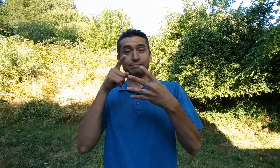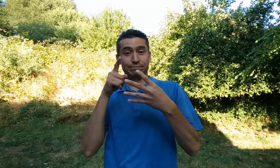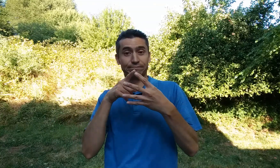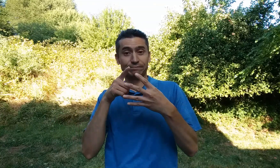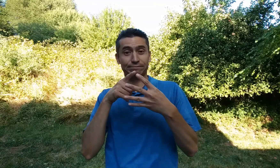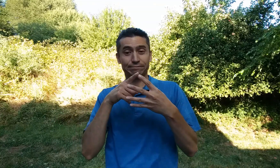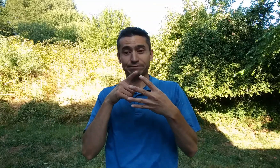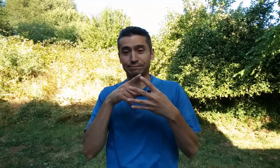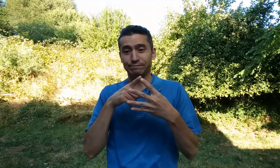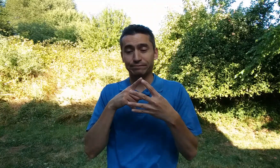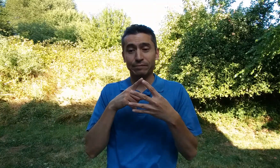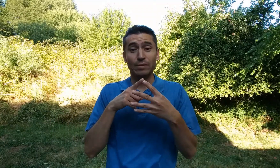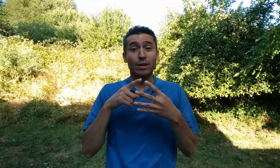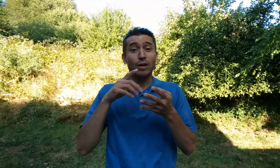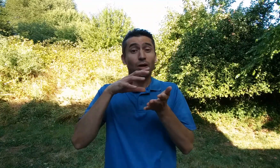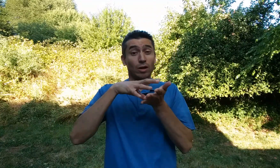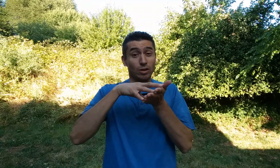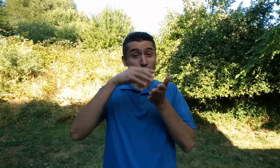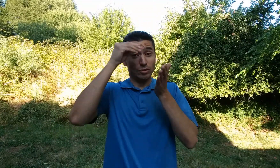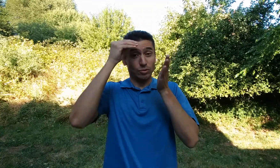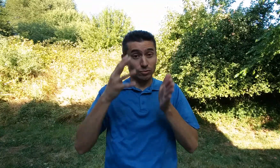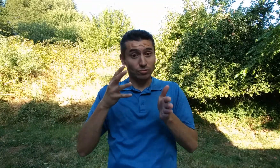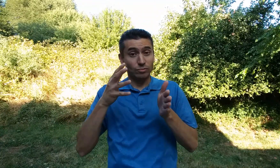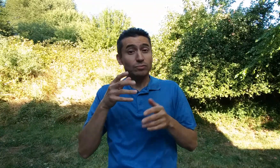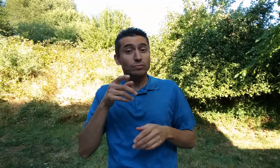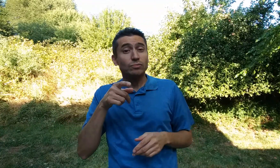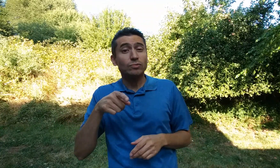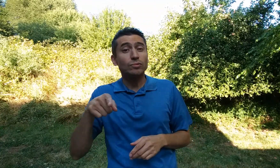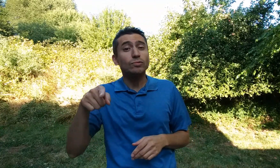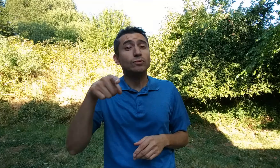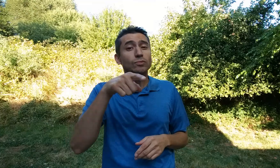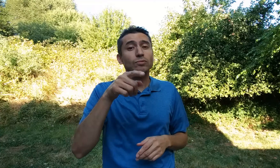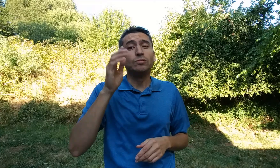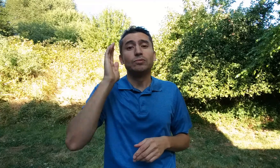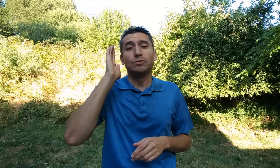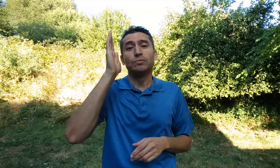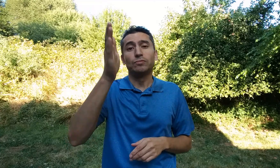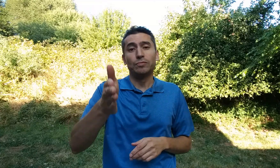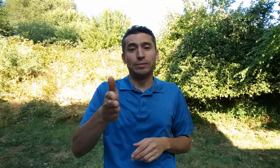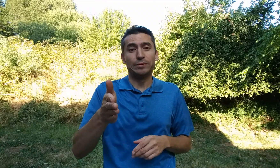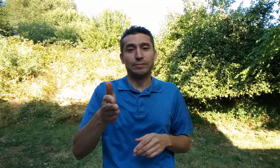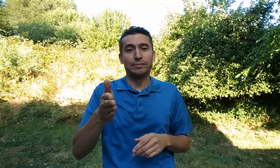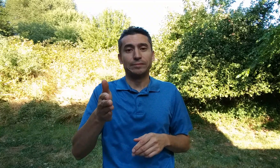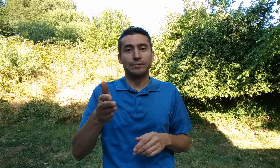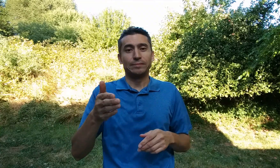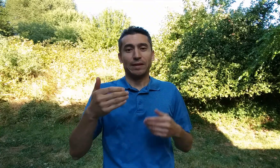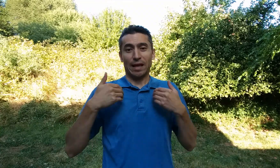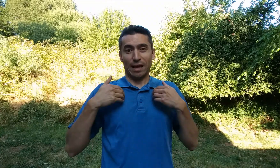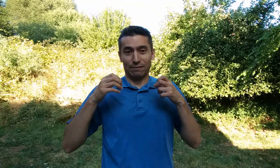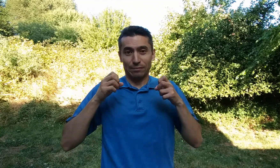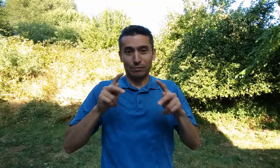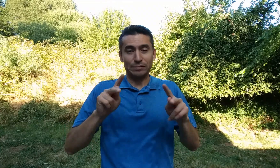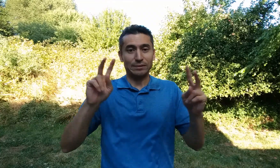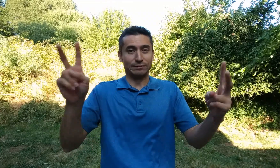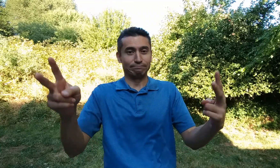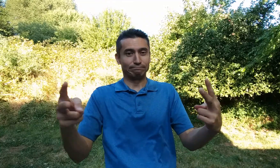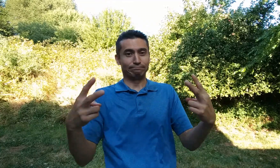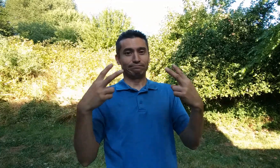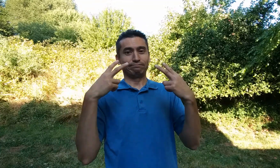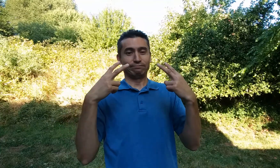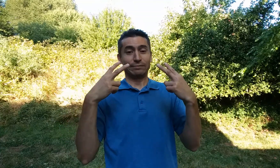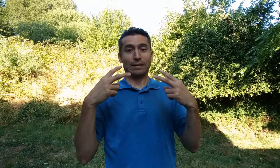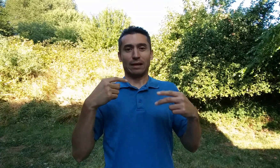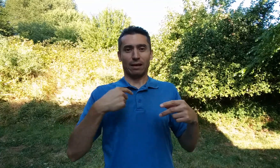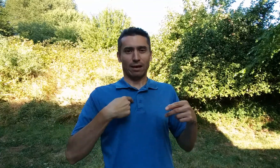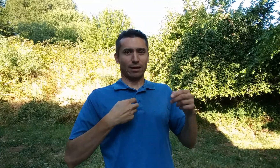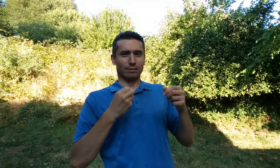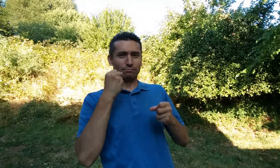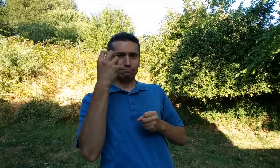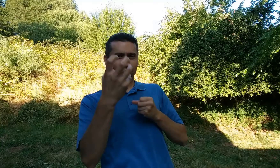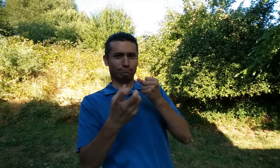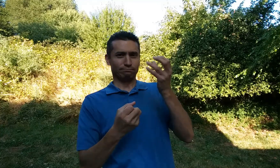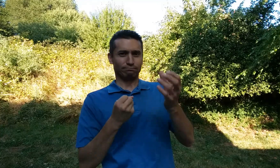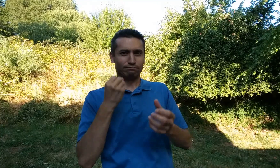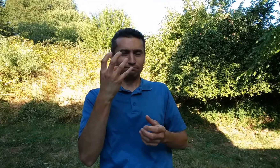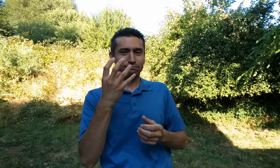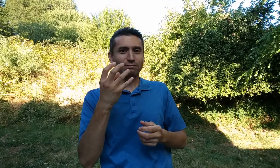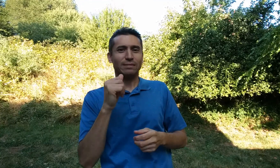First, students will be able to see me signing